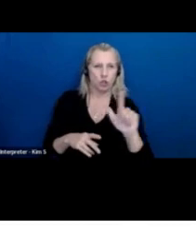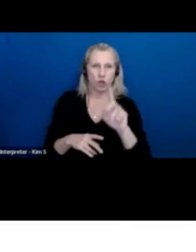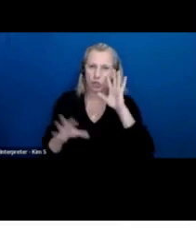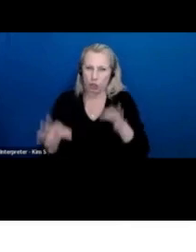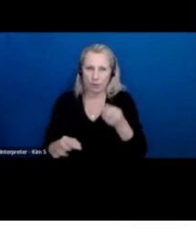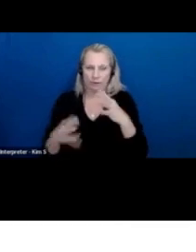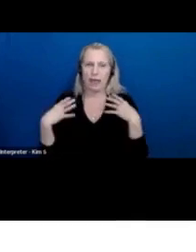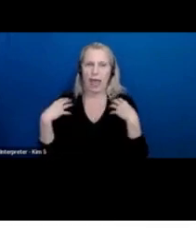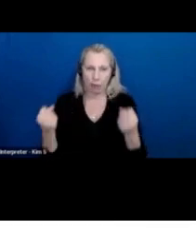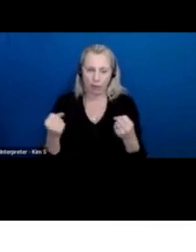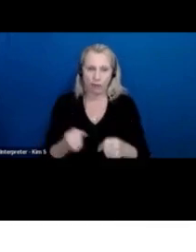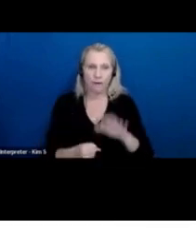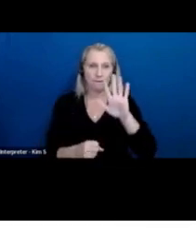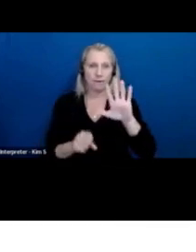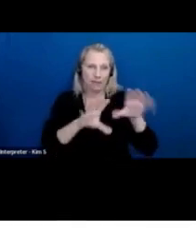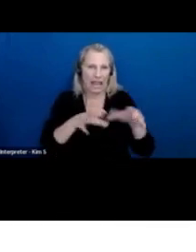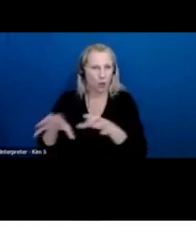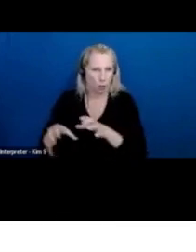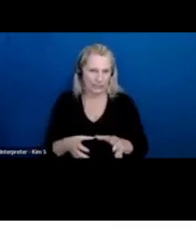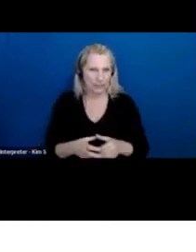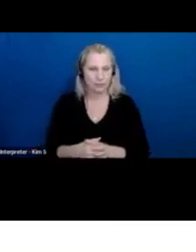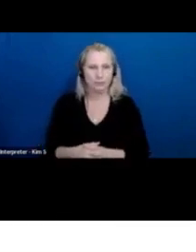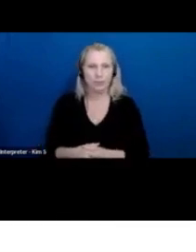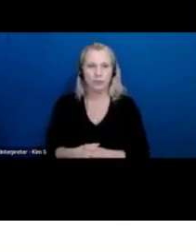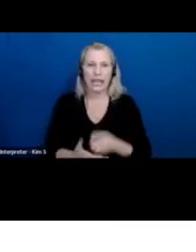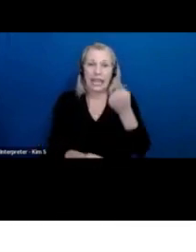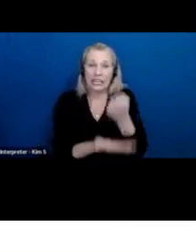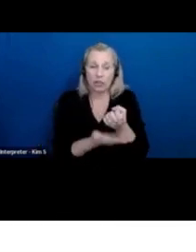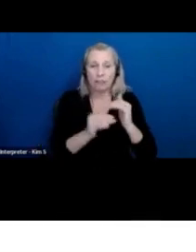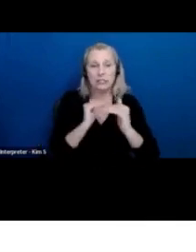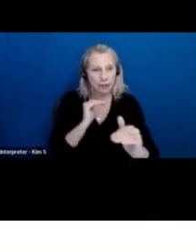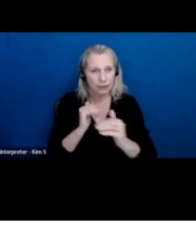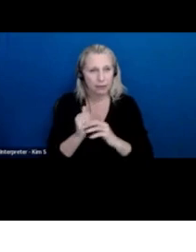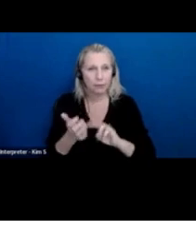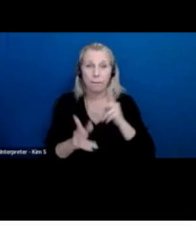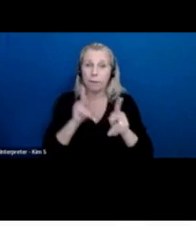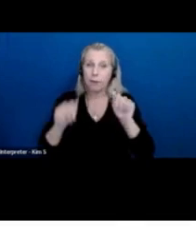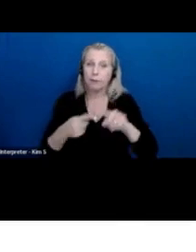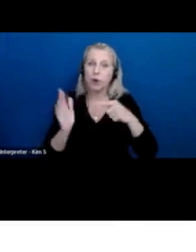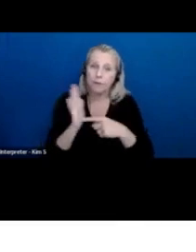five major categories. Economic stability means people are able to afford things like healthy